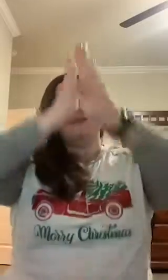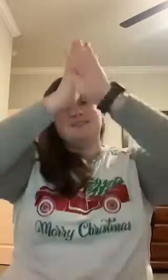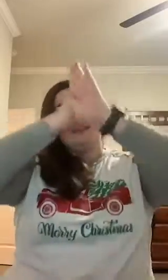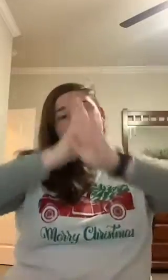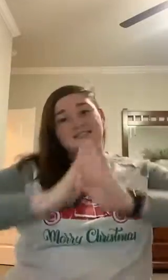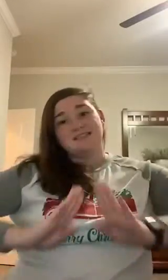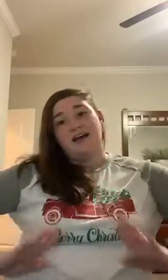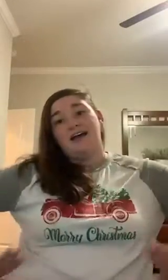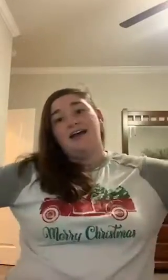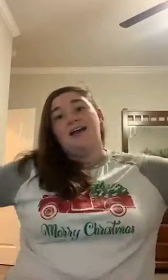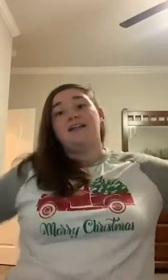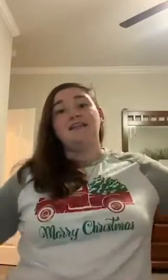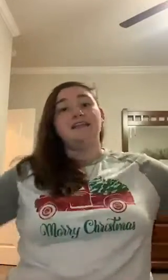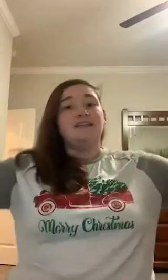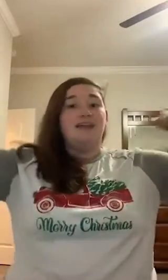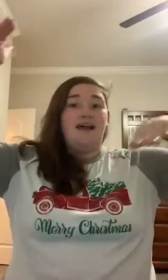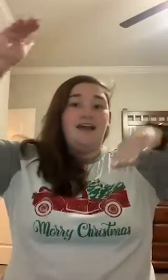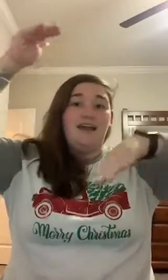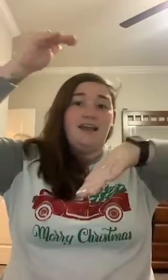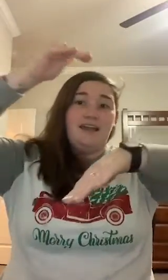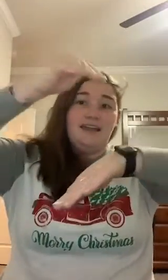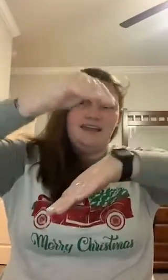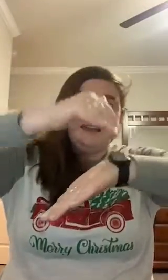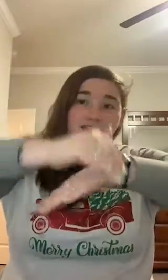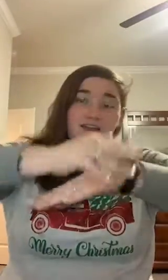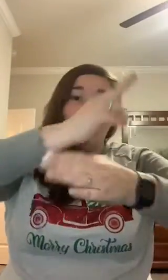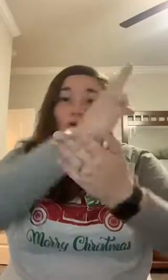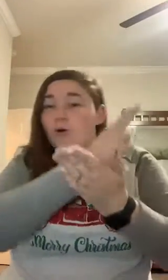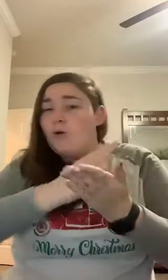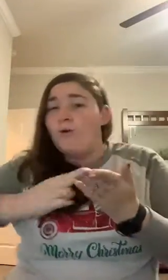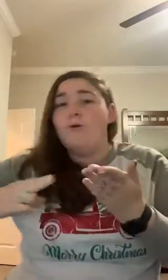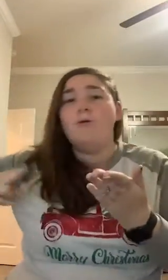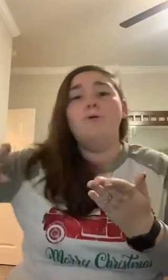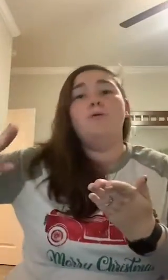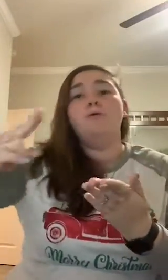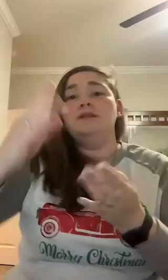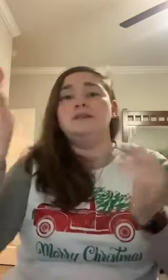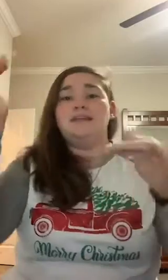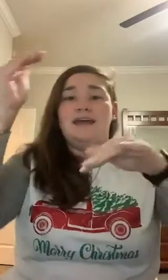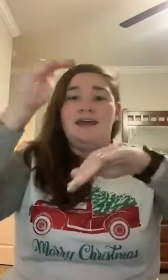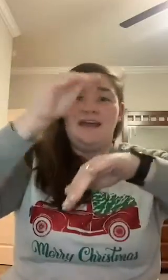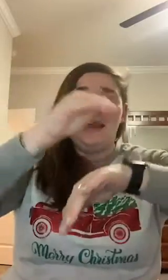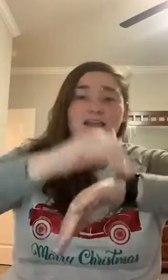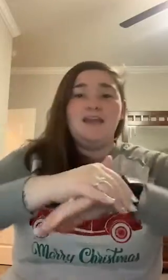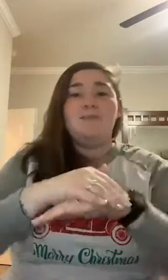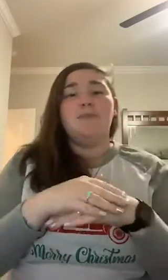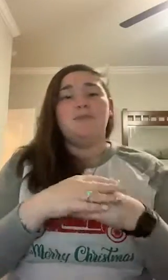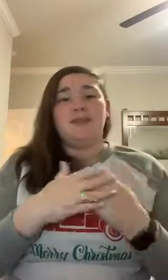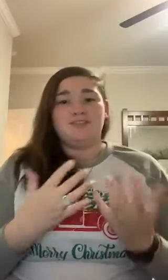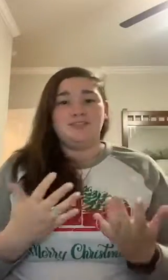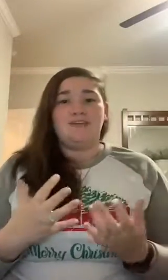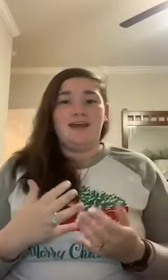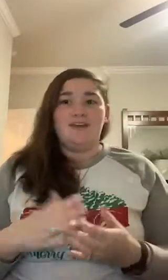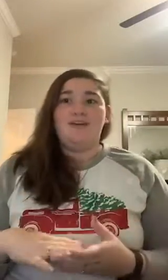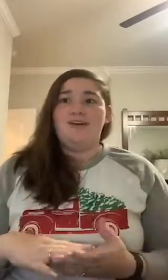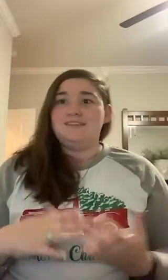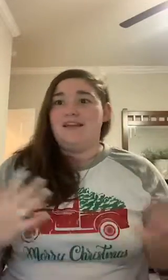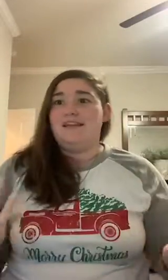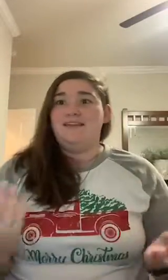sign siiiiilent niiiiight hooooooly niiiiiight but make sure that you're not signing like